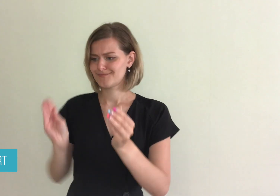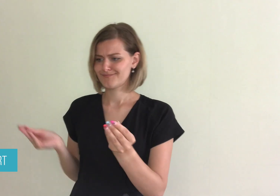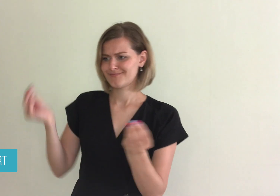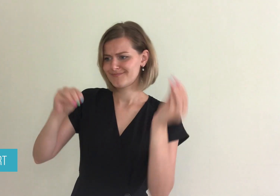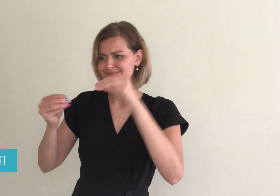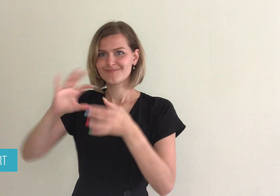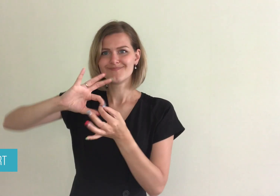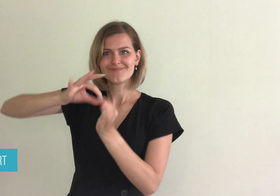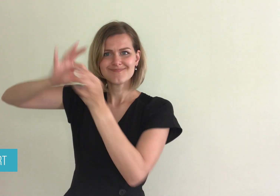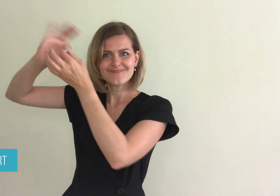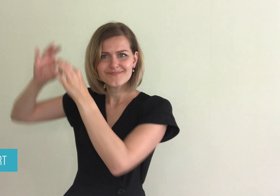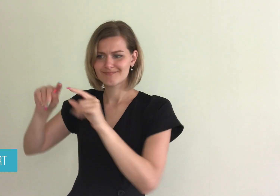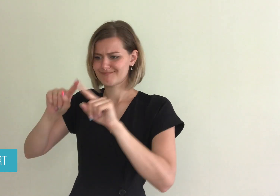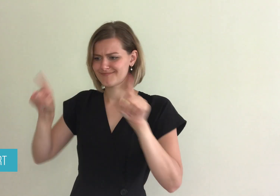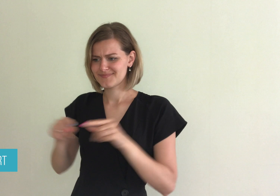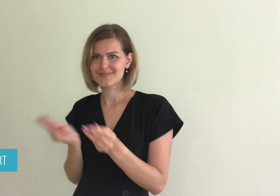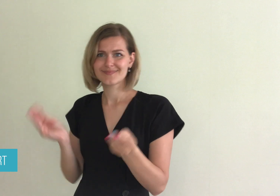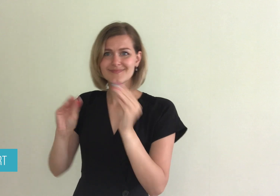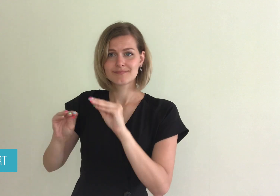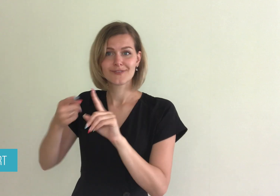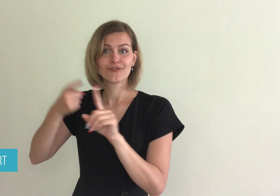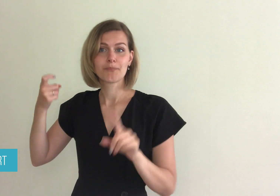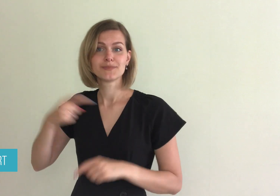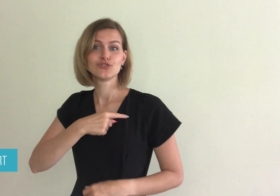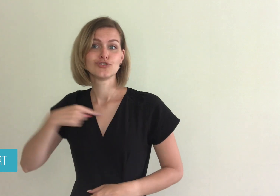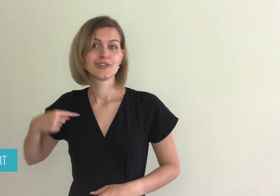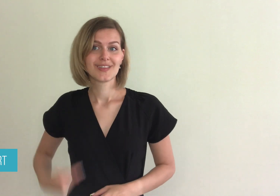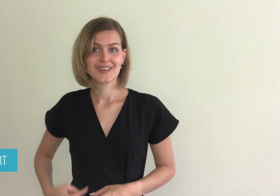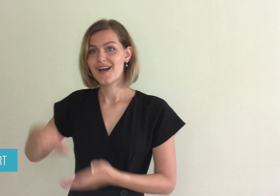decorations such as chains from China.